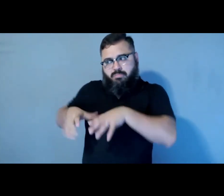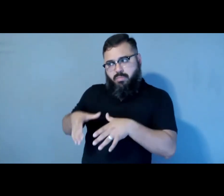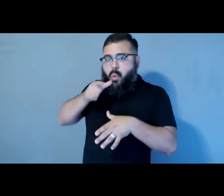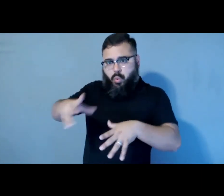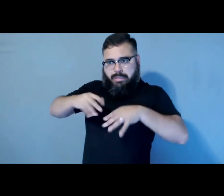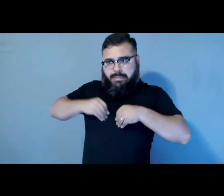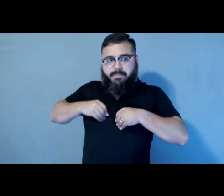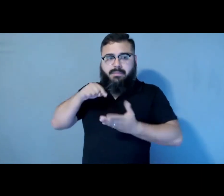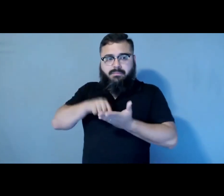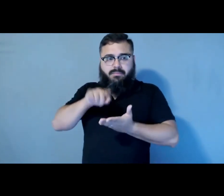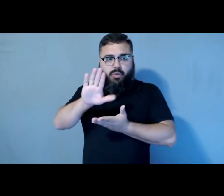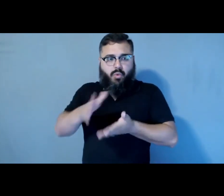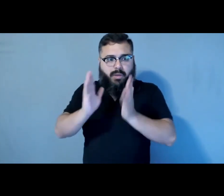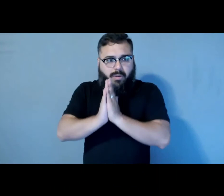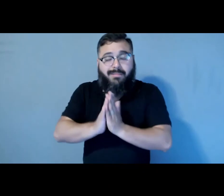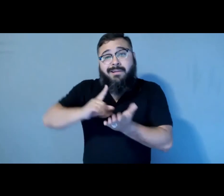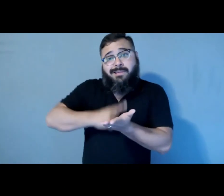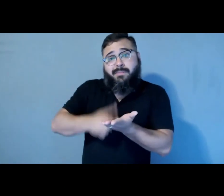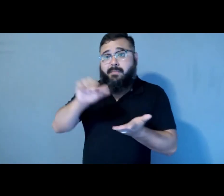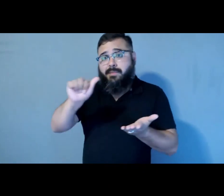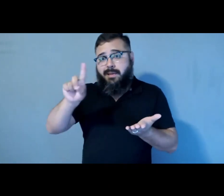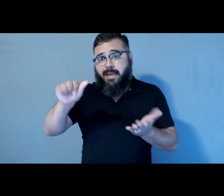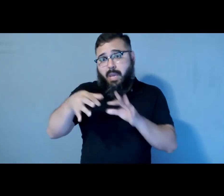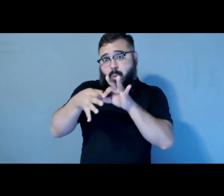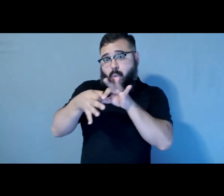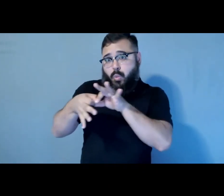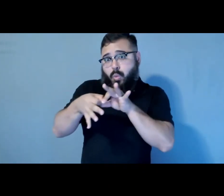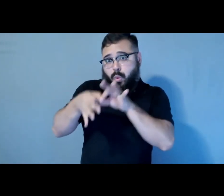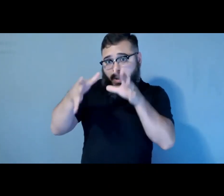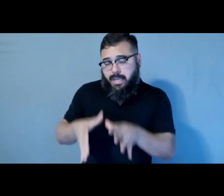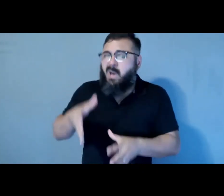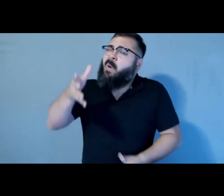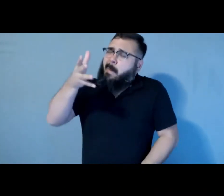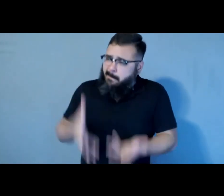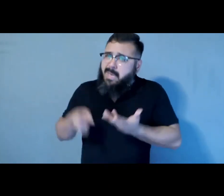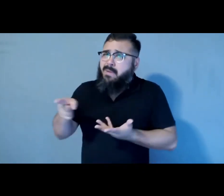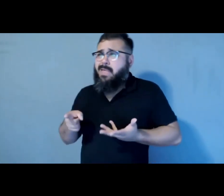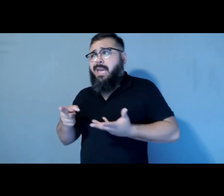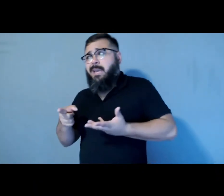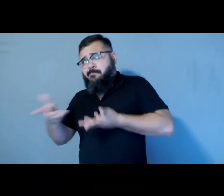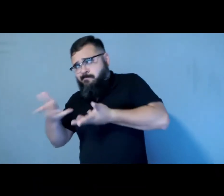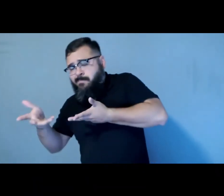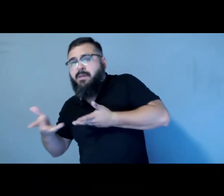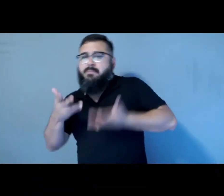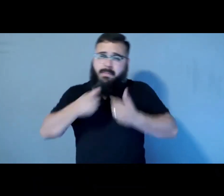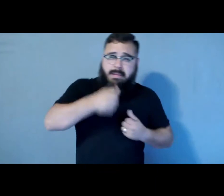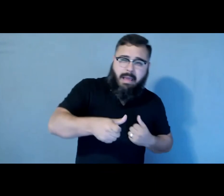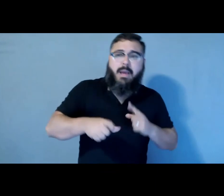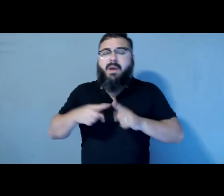Sometimes ADA coordinators may be the one that handles it, but really, I think oftentimes, it's in HR.